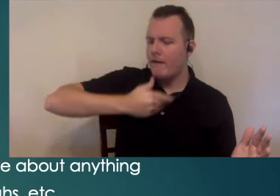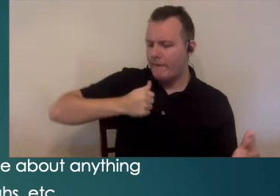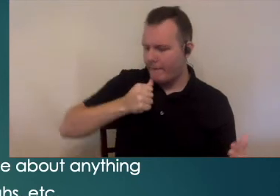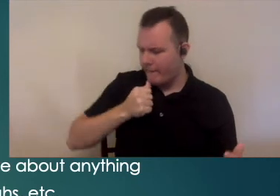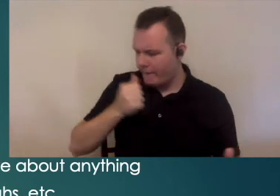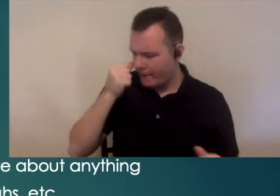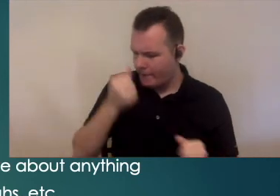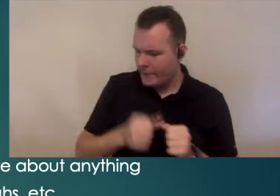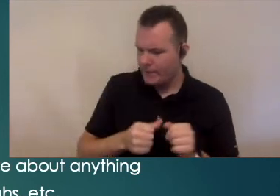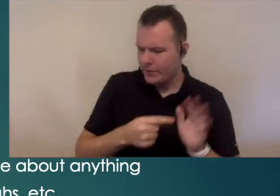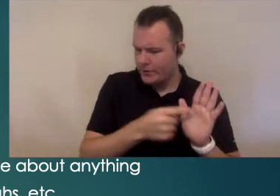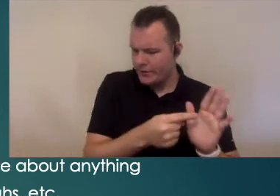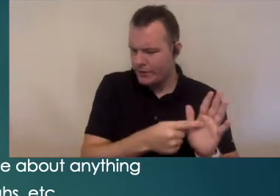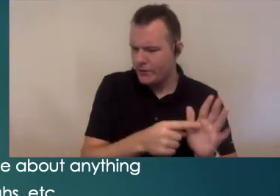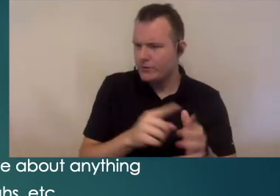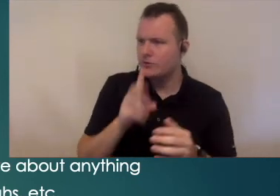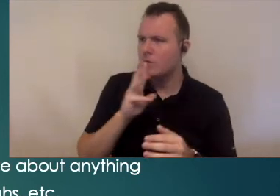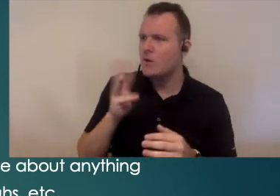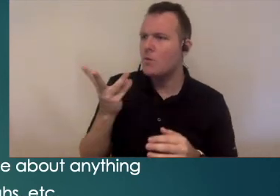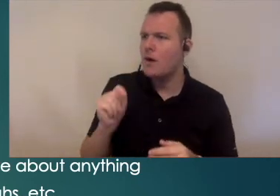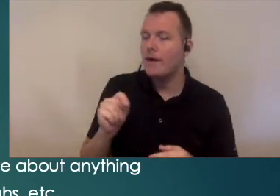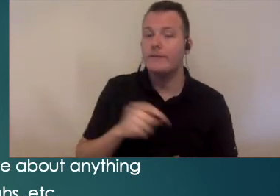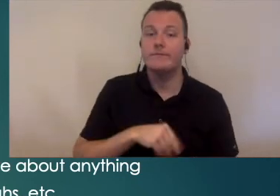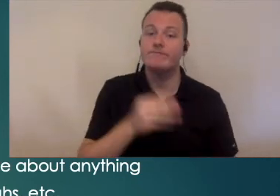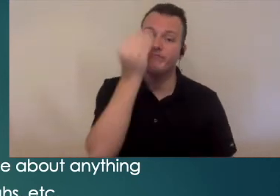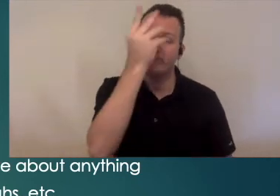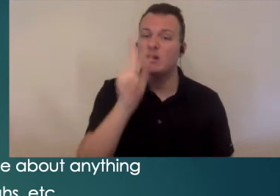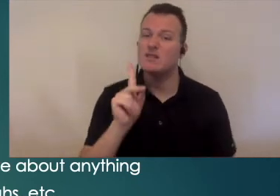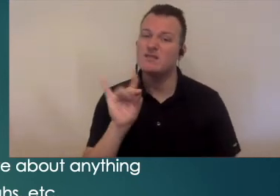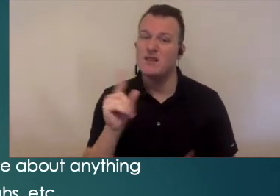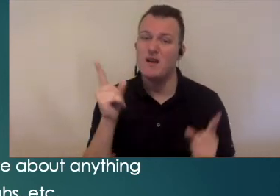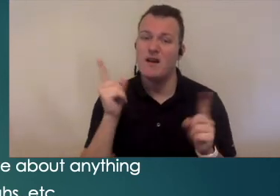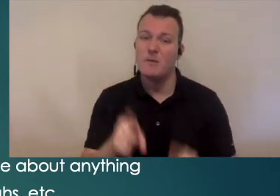because you don't know what they're talking about. It has happened, so that